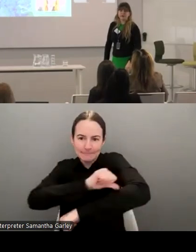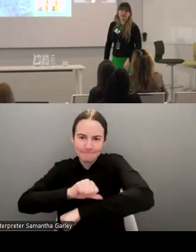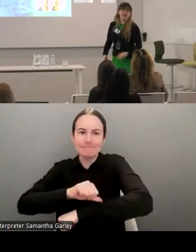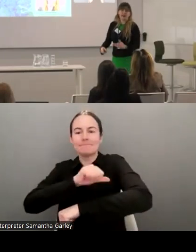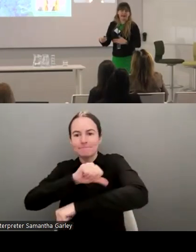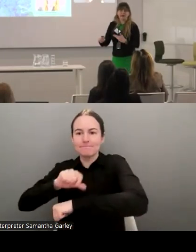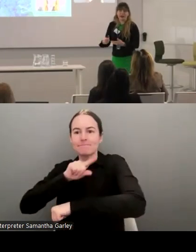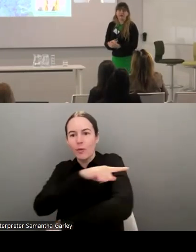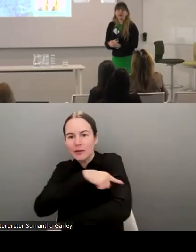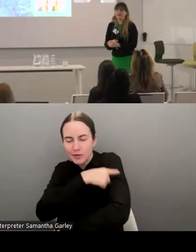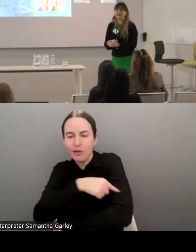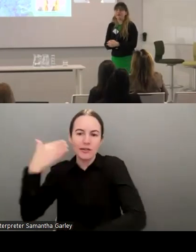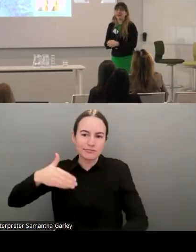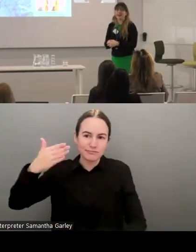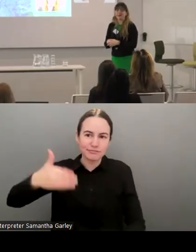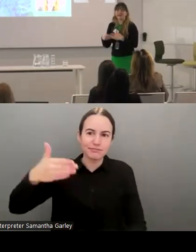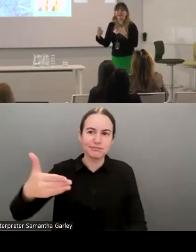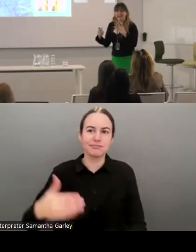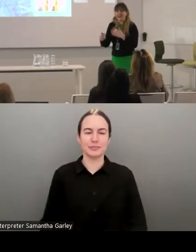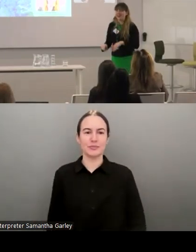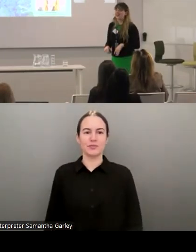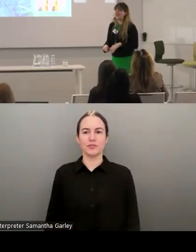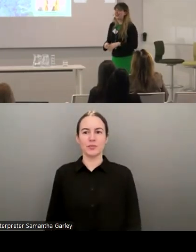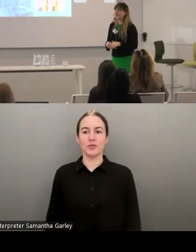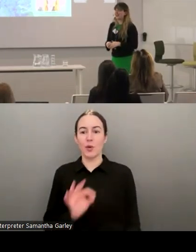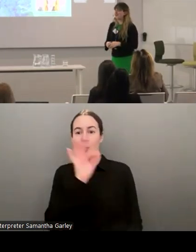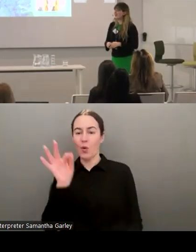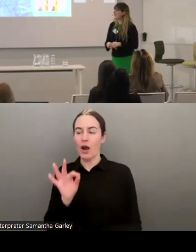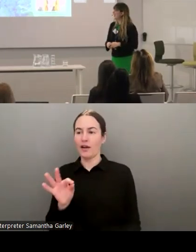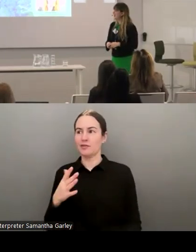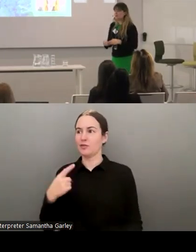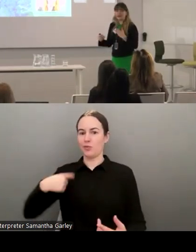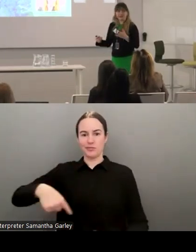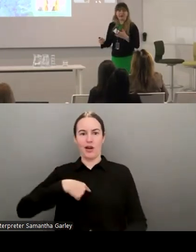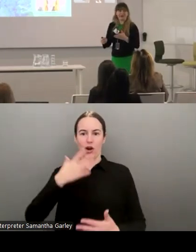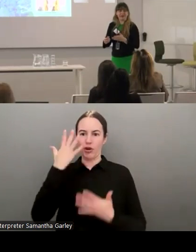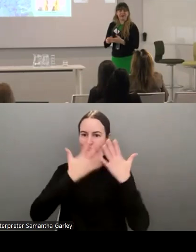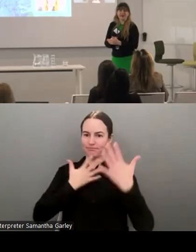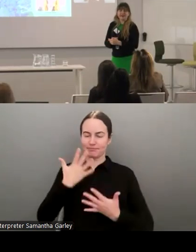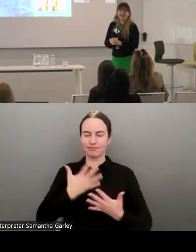to, like, try to make our presence, and our participation,